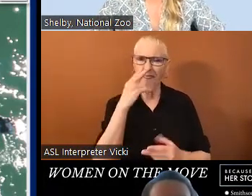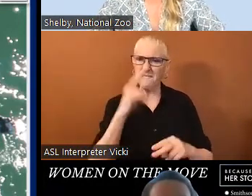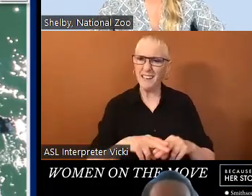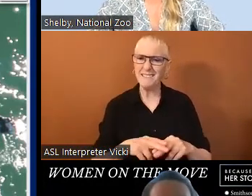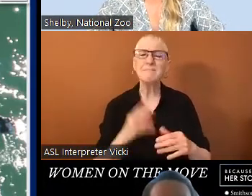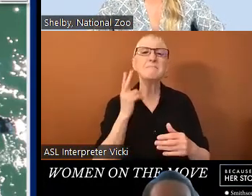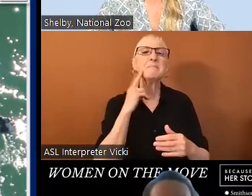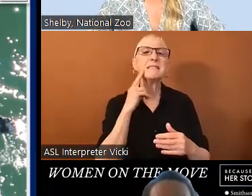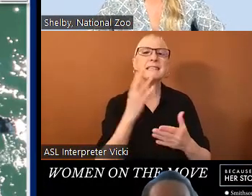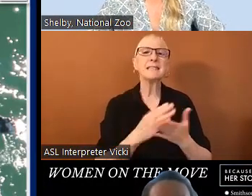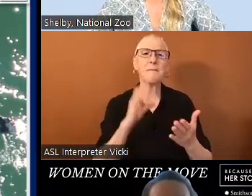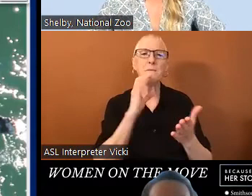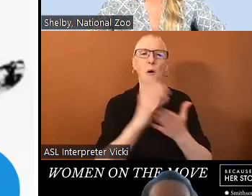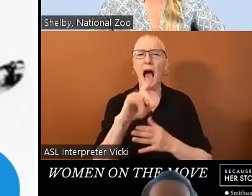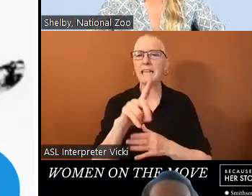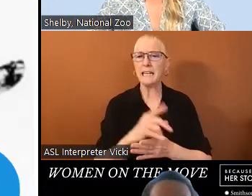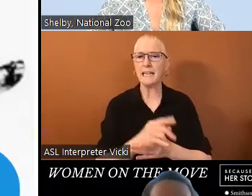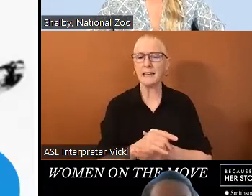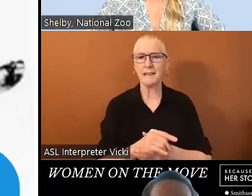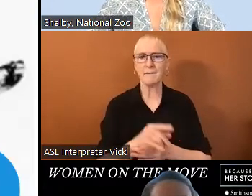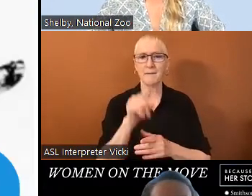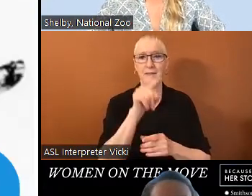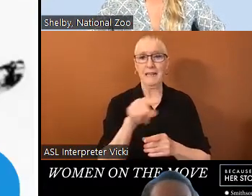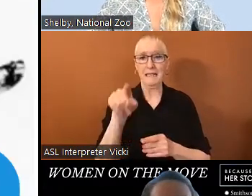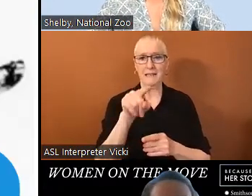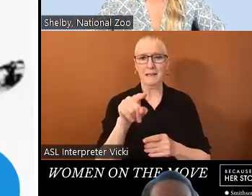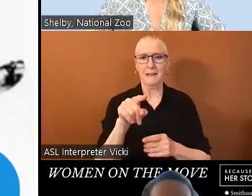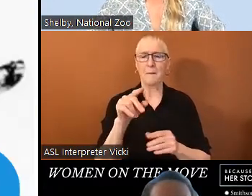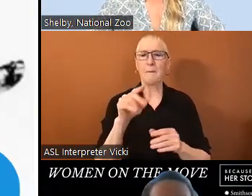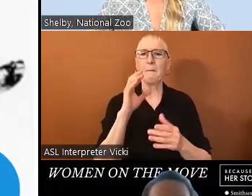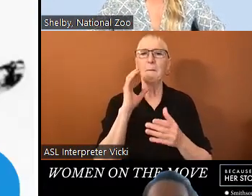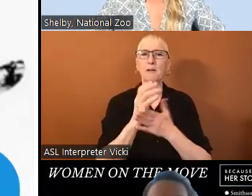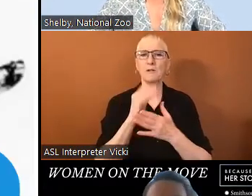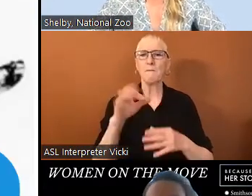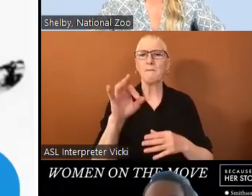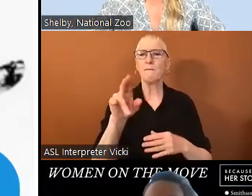some photo ID. On the screen there's a picture of some flukes that we need to find the match to.